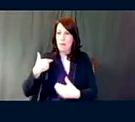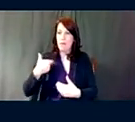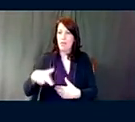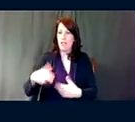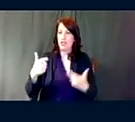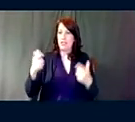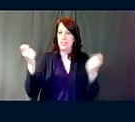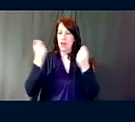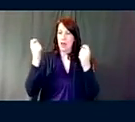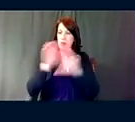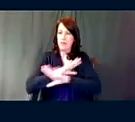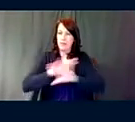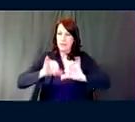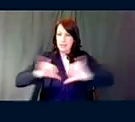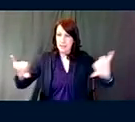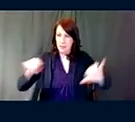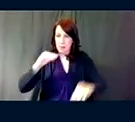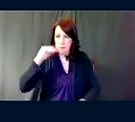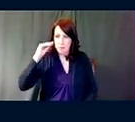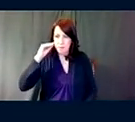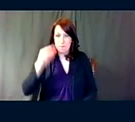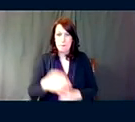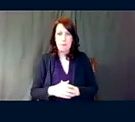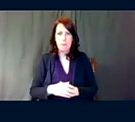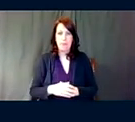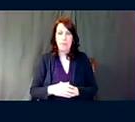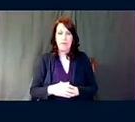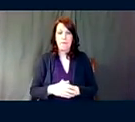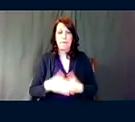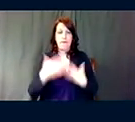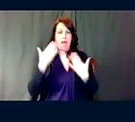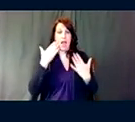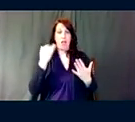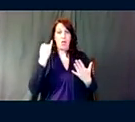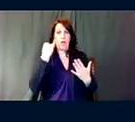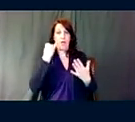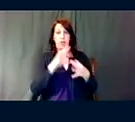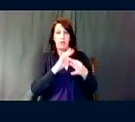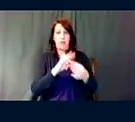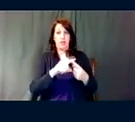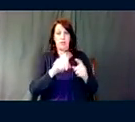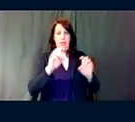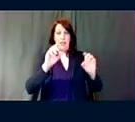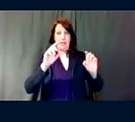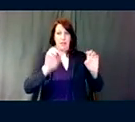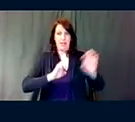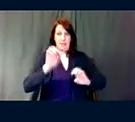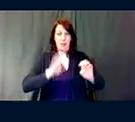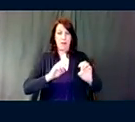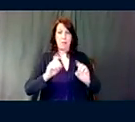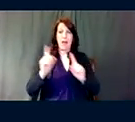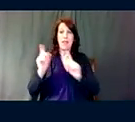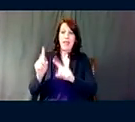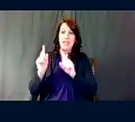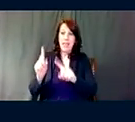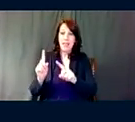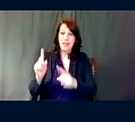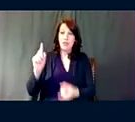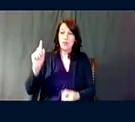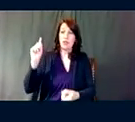TOGETHER IN BIG RELIGIOUS CEREMONY. I DON'T KNOW IF THIS IS DUE TO THE EXPERIMENT BUT ATTENDANCE